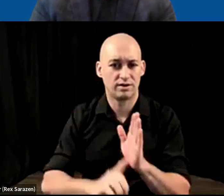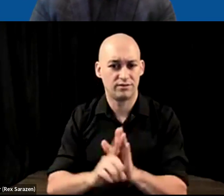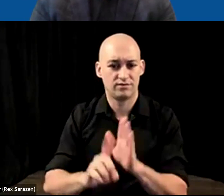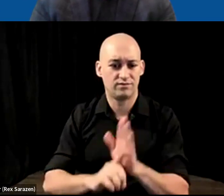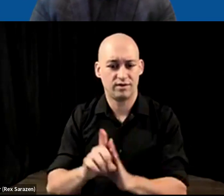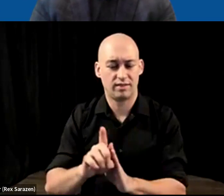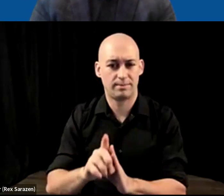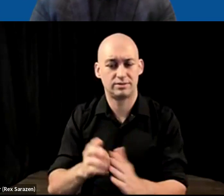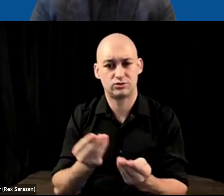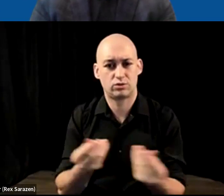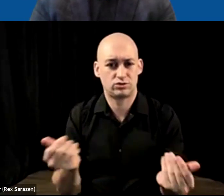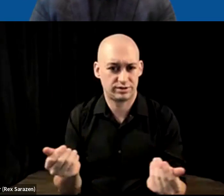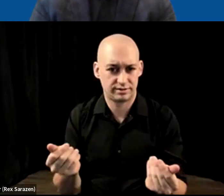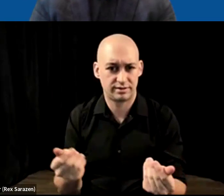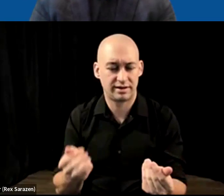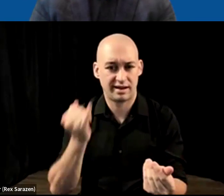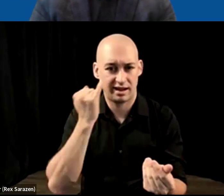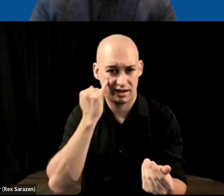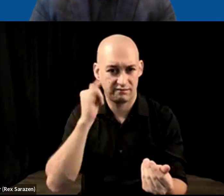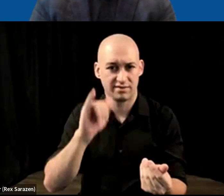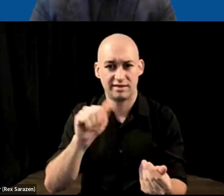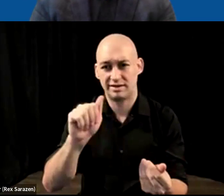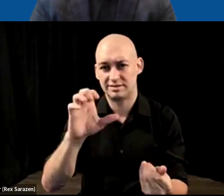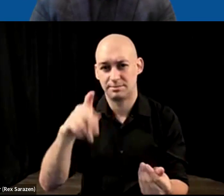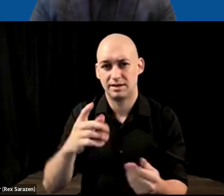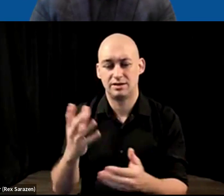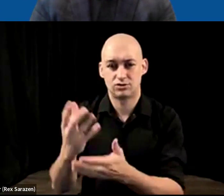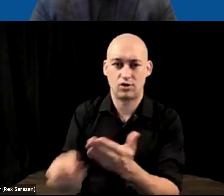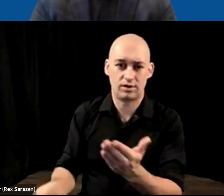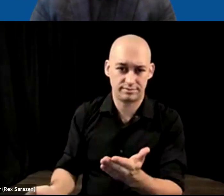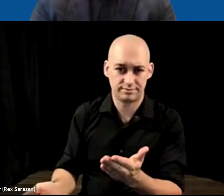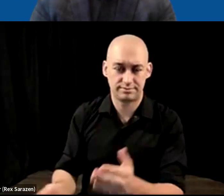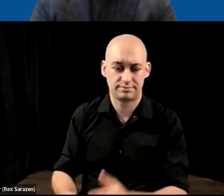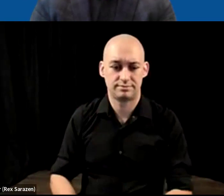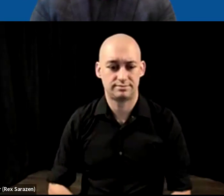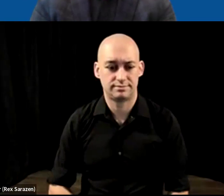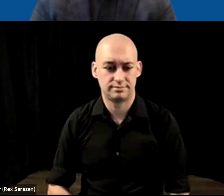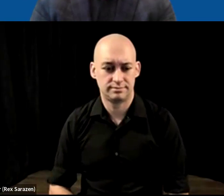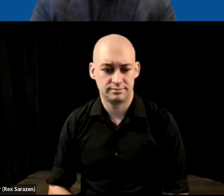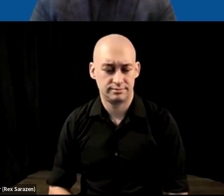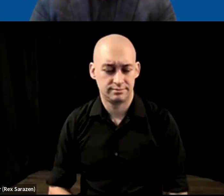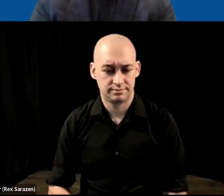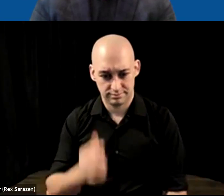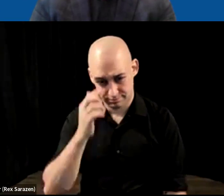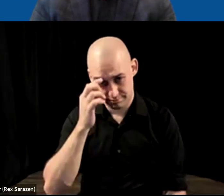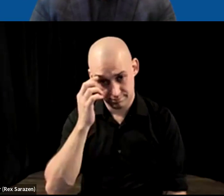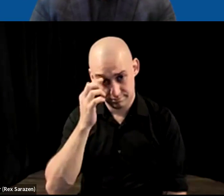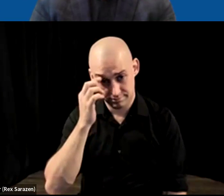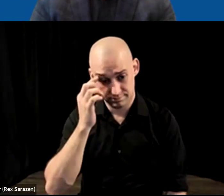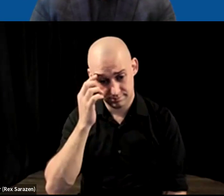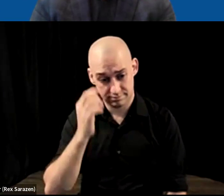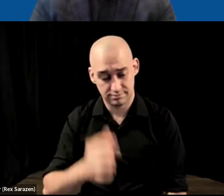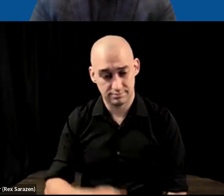solution. If, in fact, ACP goes away. Thank you, Scott.